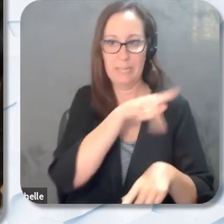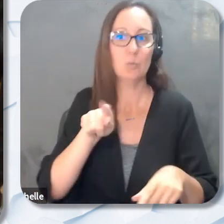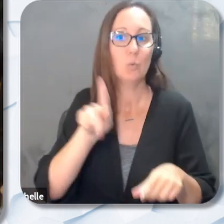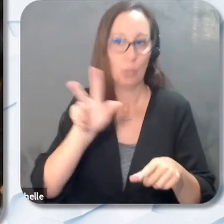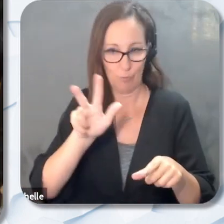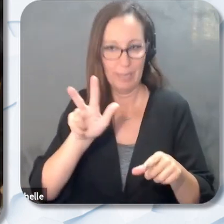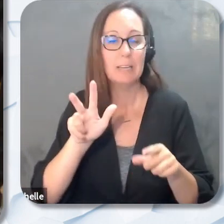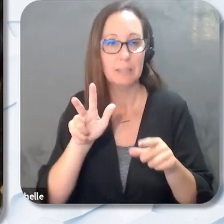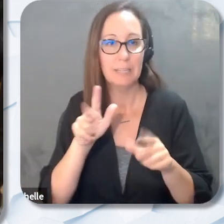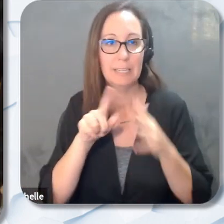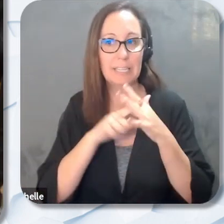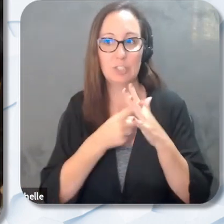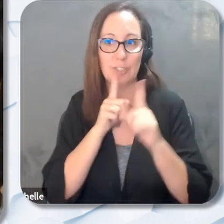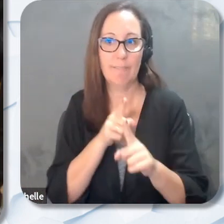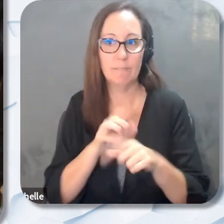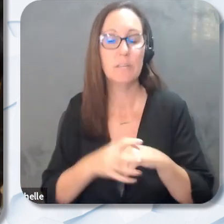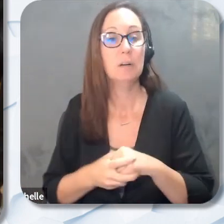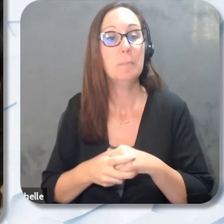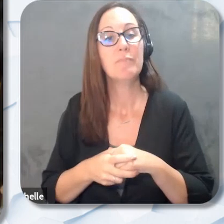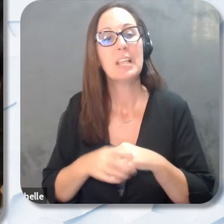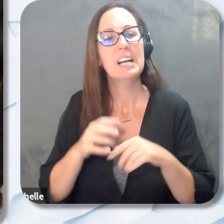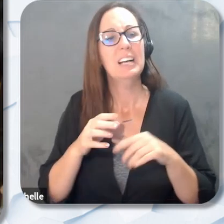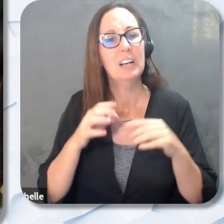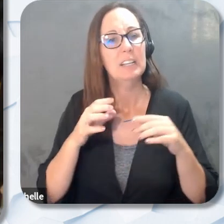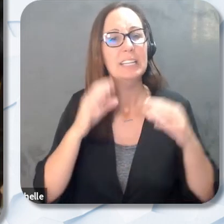by instruct instructional leaders i'm talking about district leaders